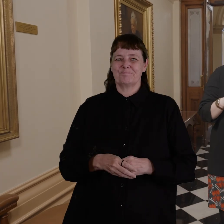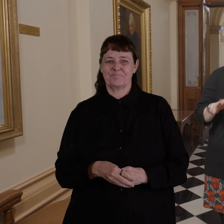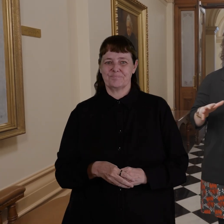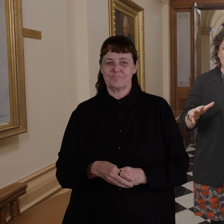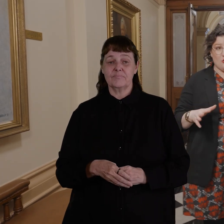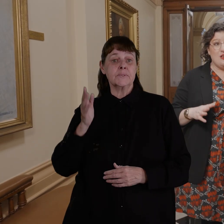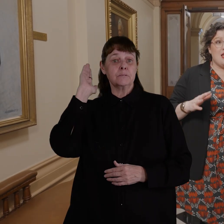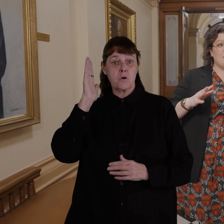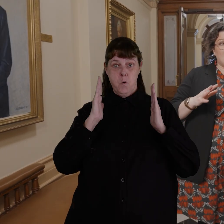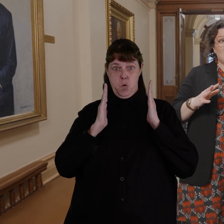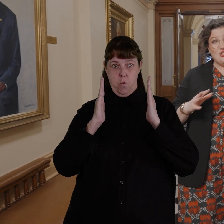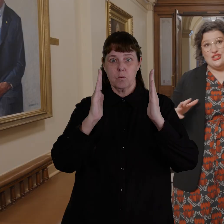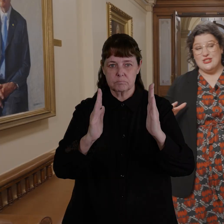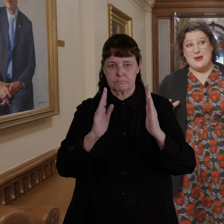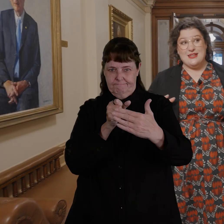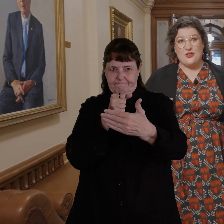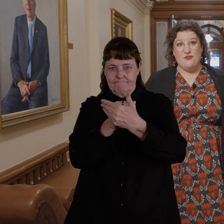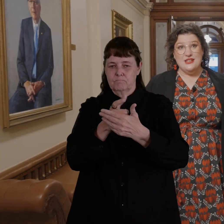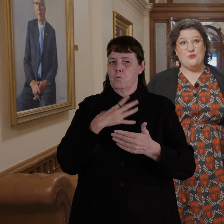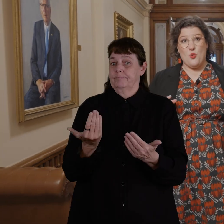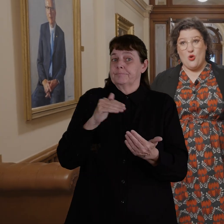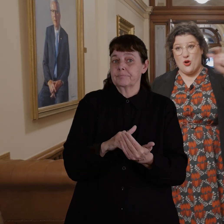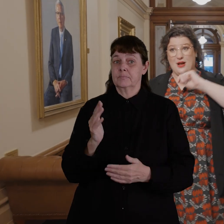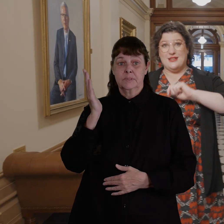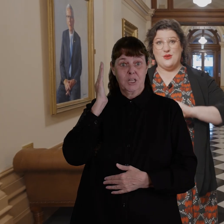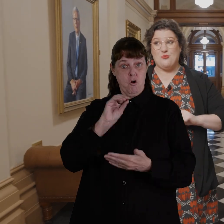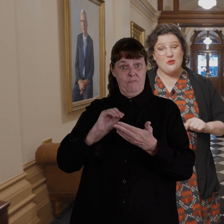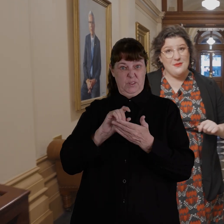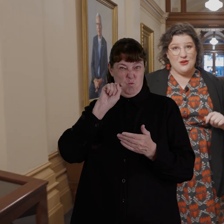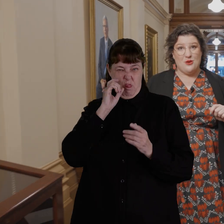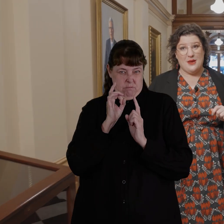speaker's corridor. In addition to the speaker's office, we'll go past where the Premier would